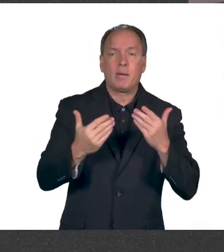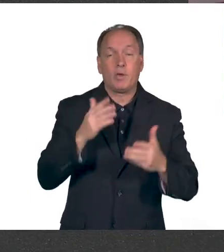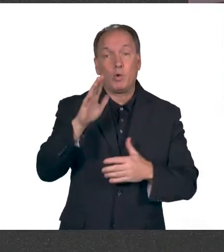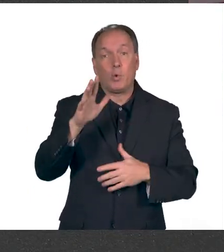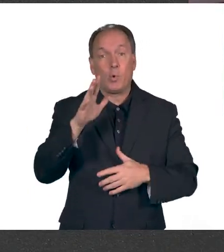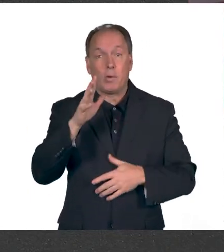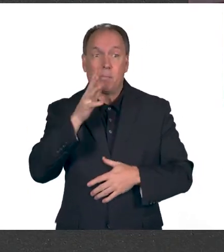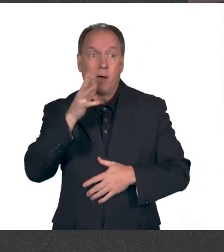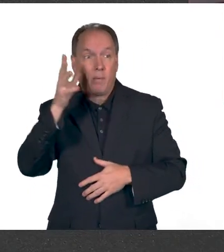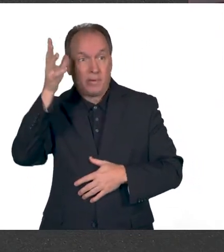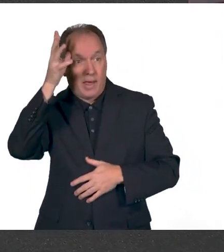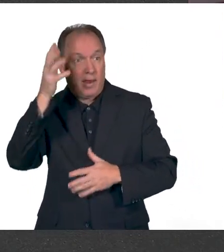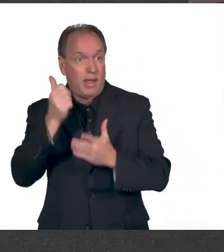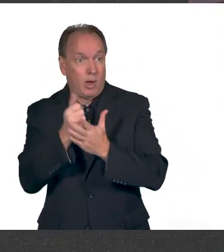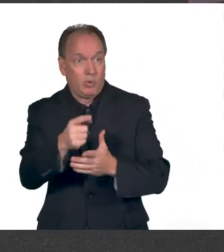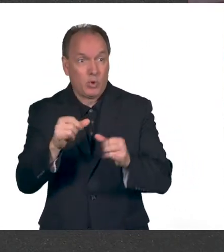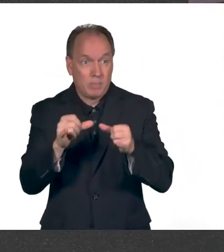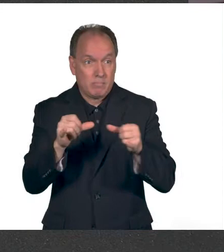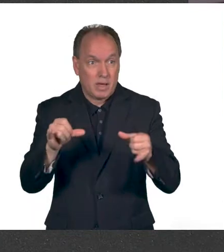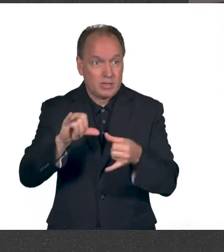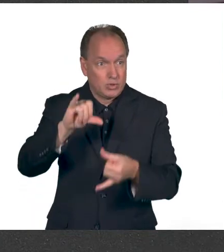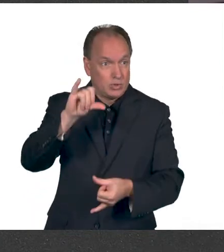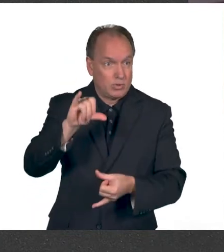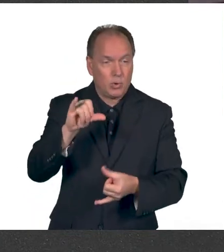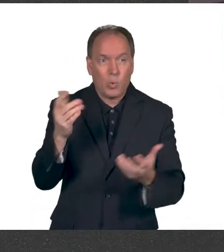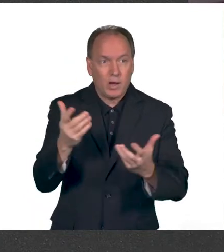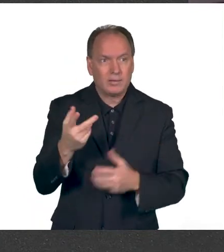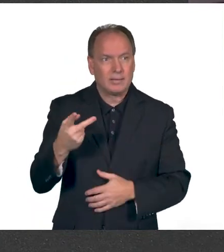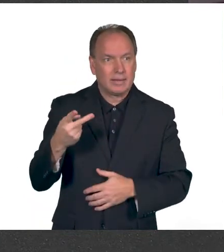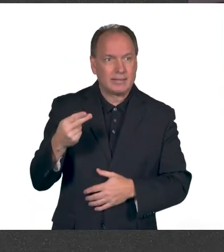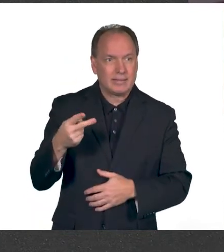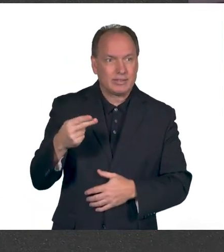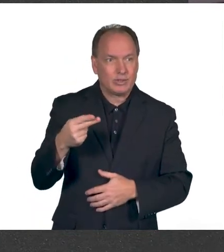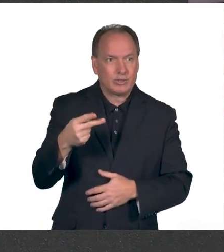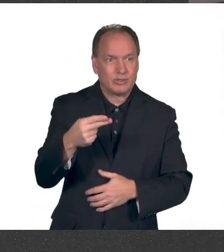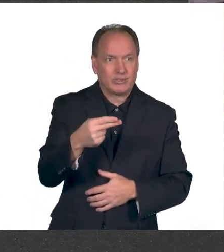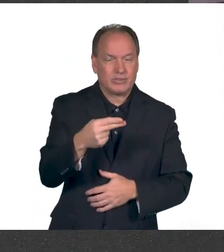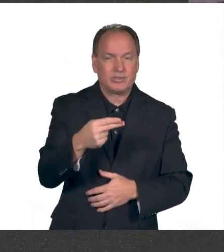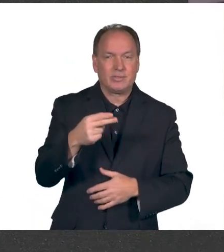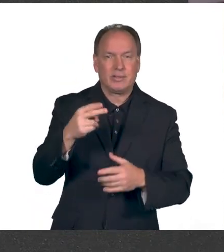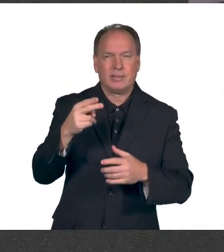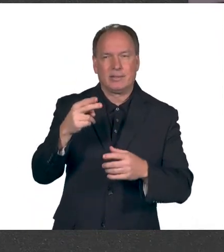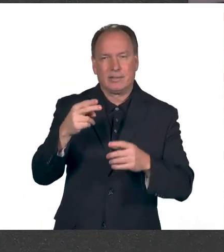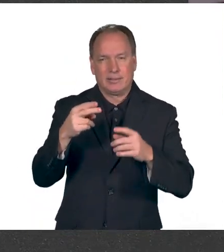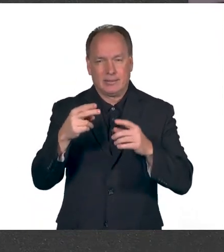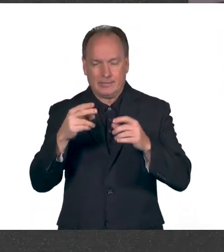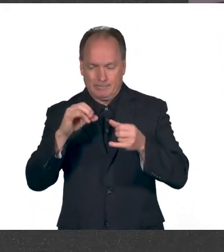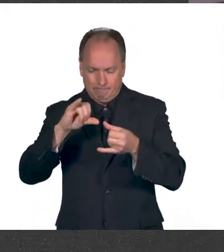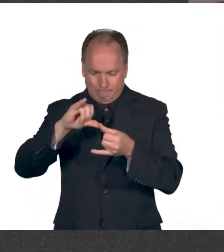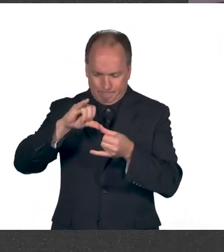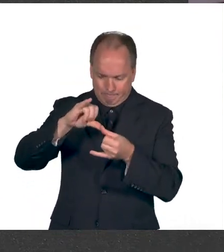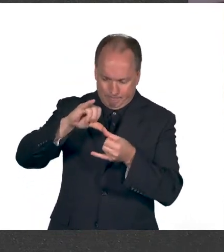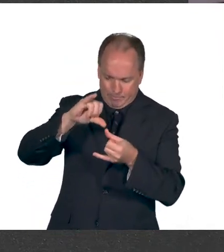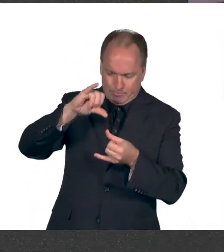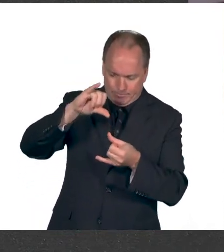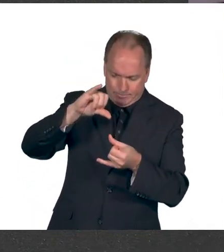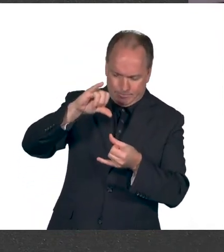an adult at home and help you measure a pair of scissors, gonna put the scissors way at the very bottom,